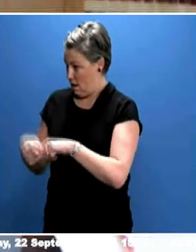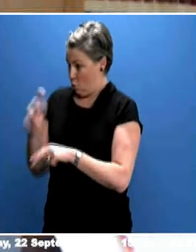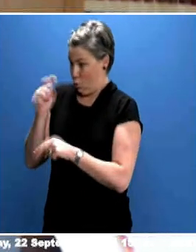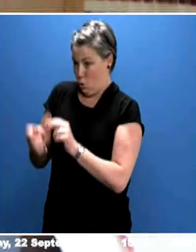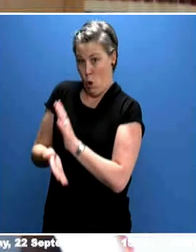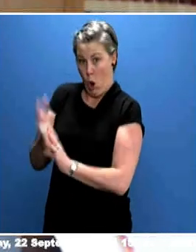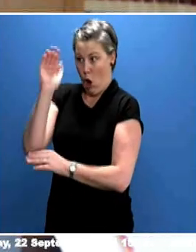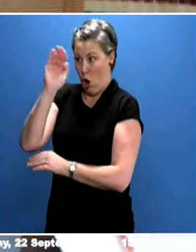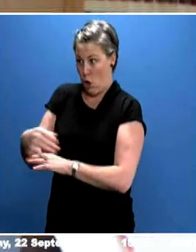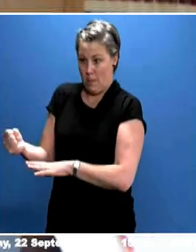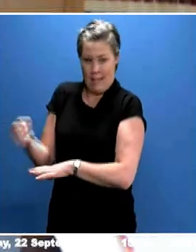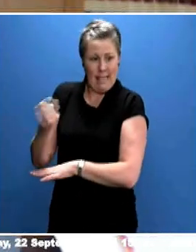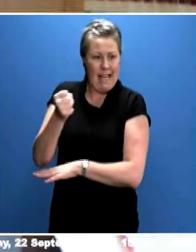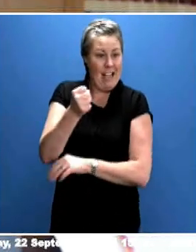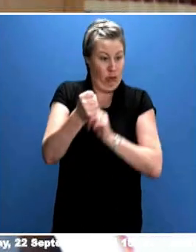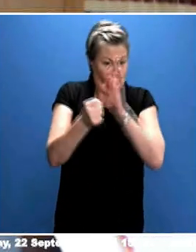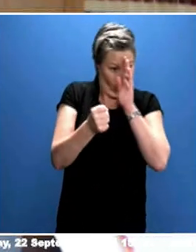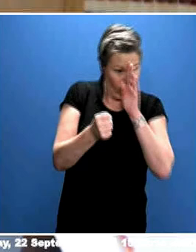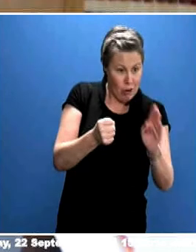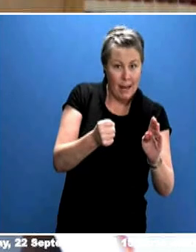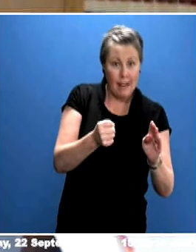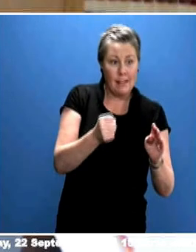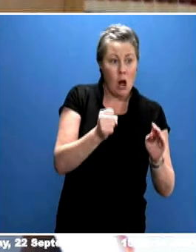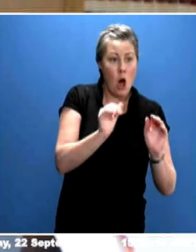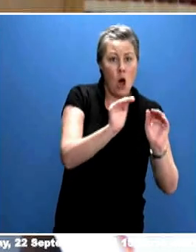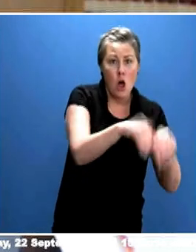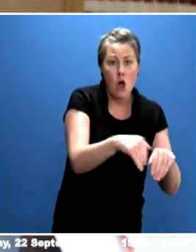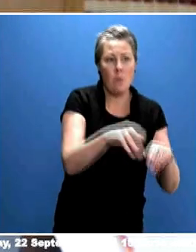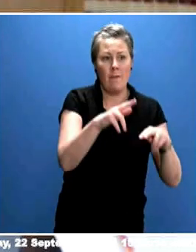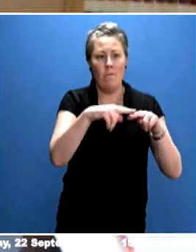and what we're loosely describing as a "Complex Care Framework".